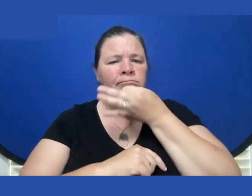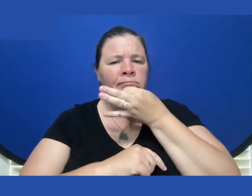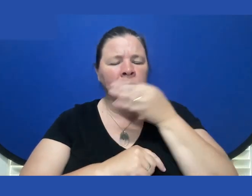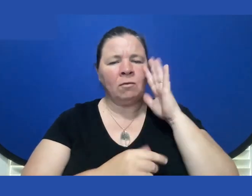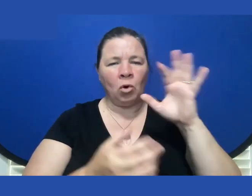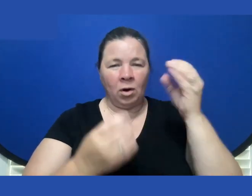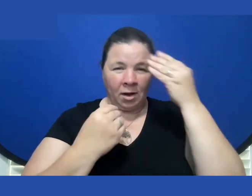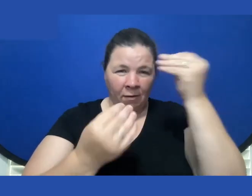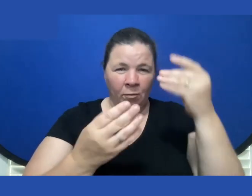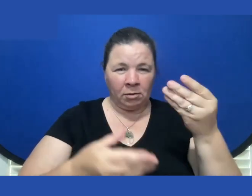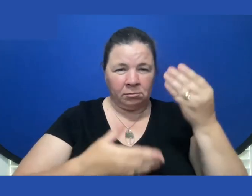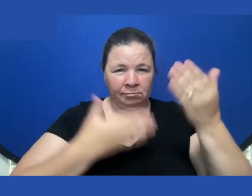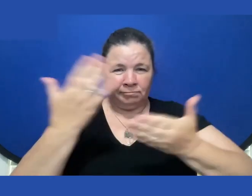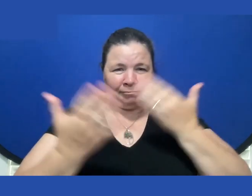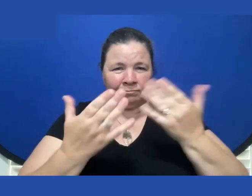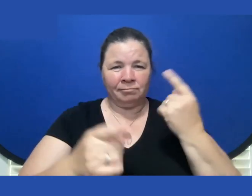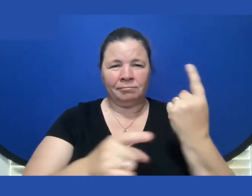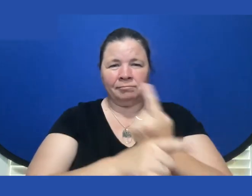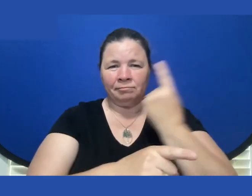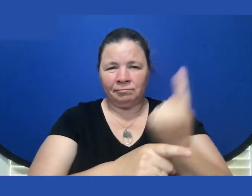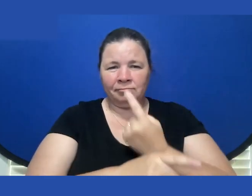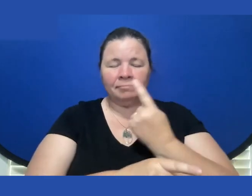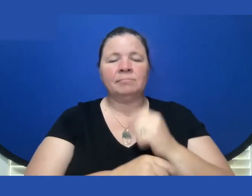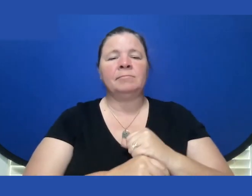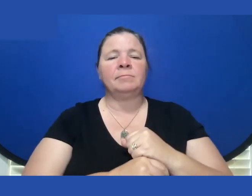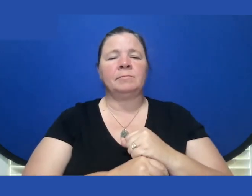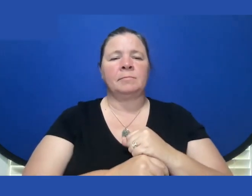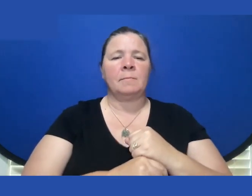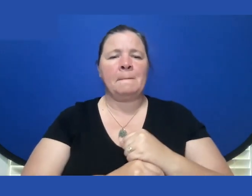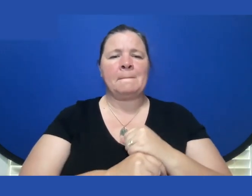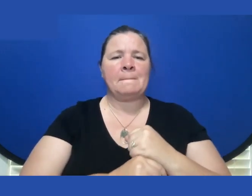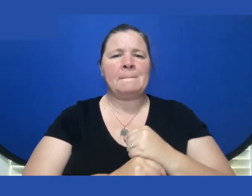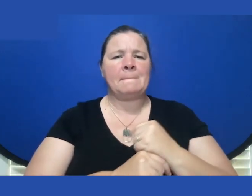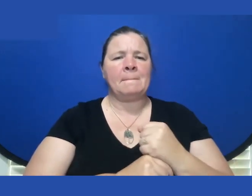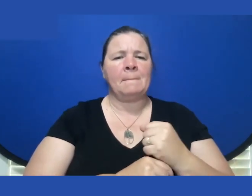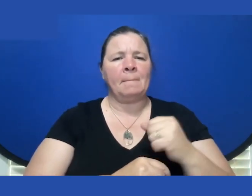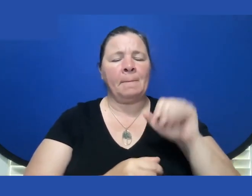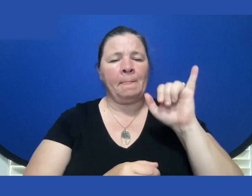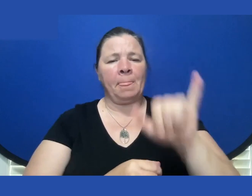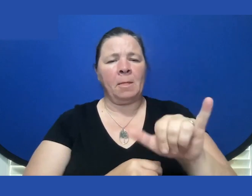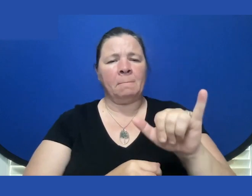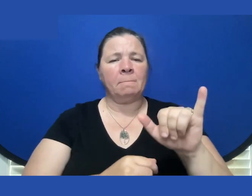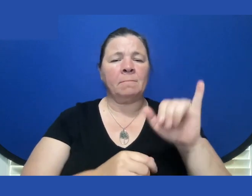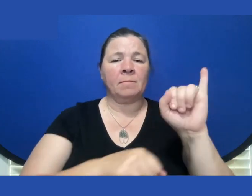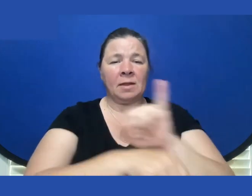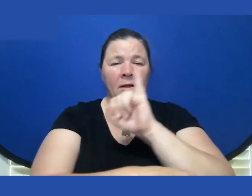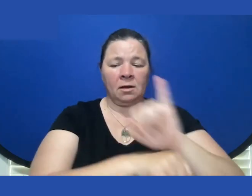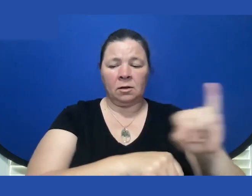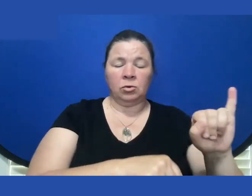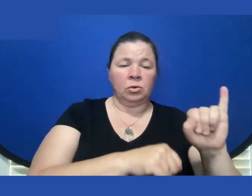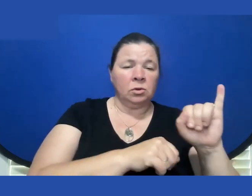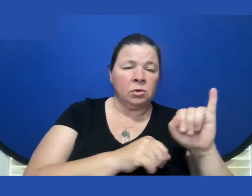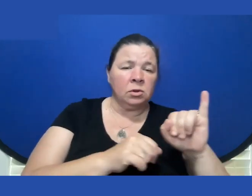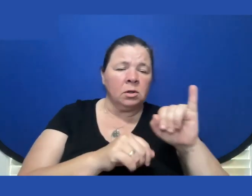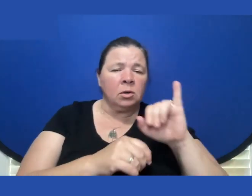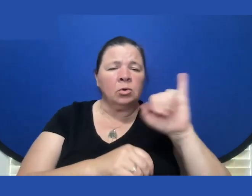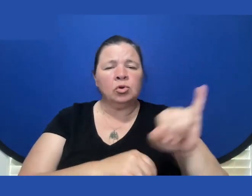so that it gets categorized correctly. Yeah, there's an entire industry around the insurance, the AD Healthcare System,